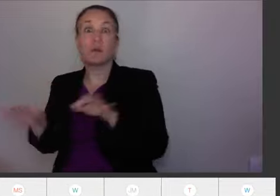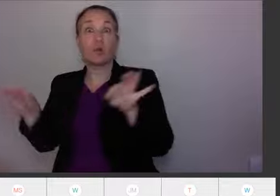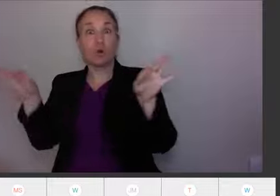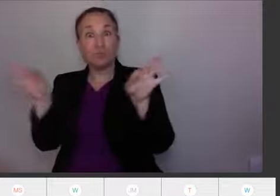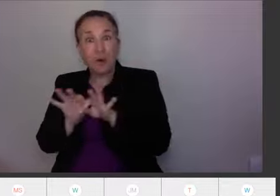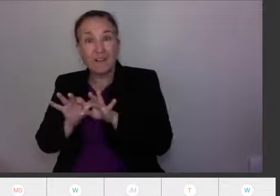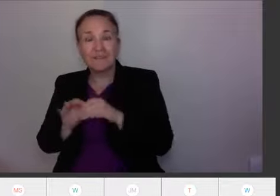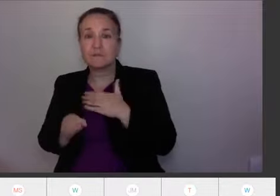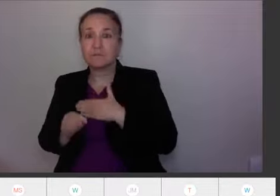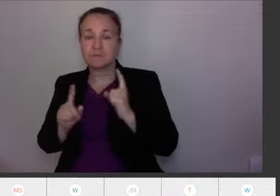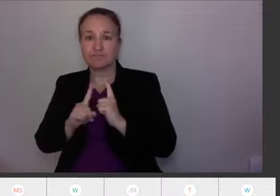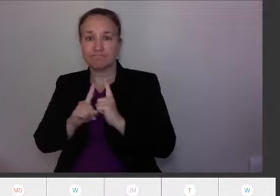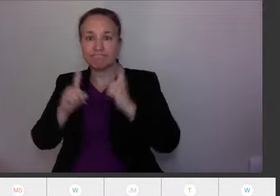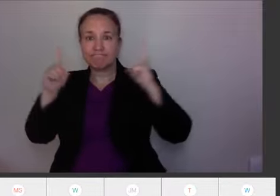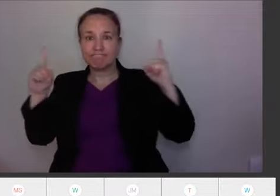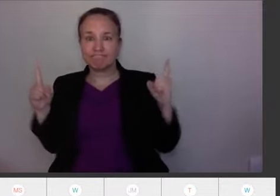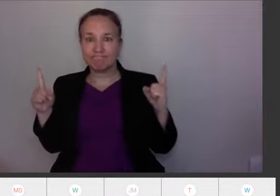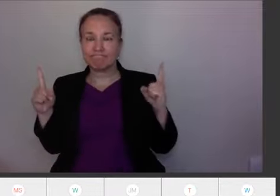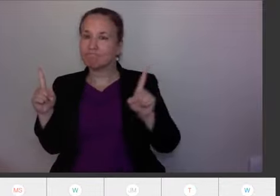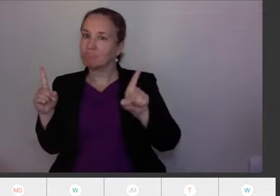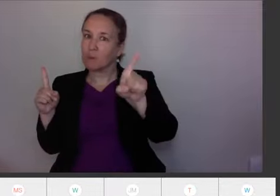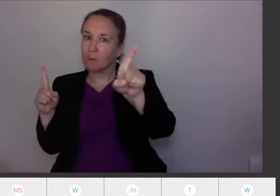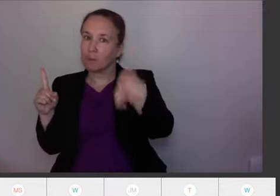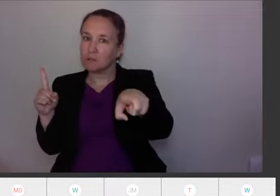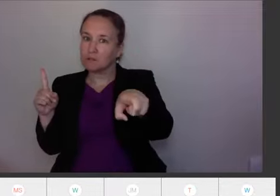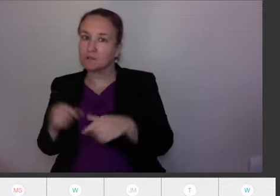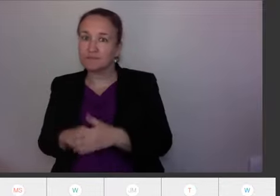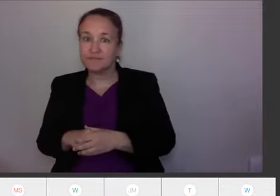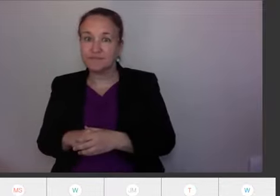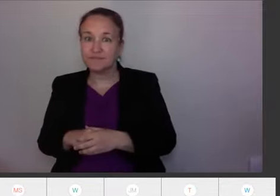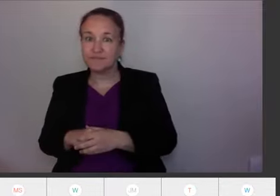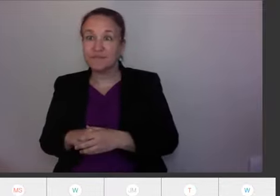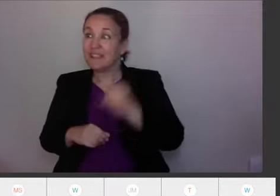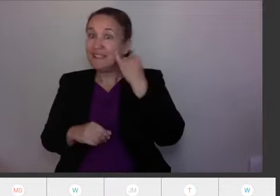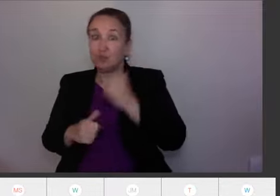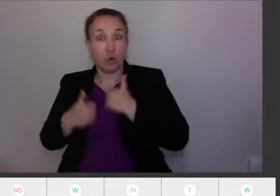feet of distance between anyone who's not a household contact